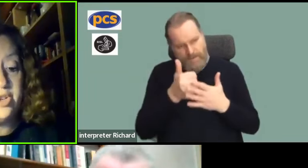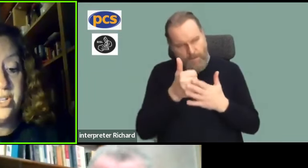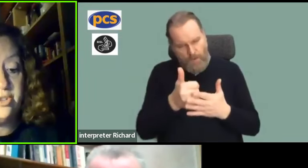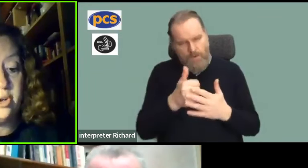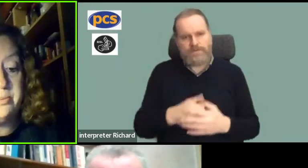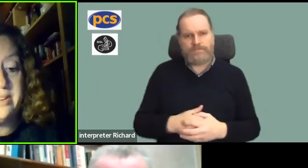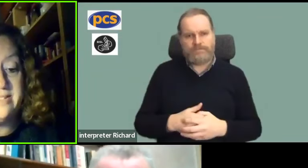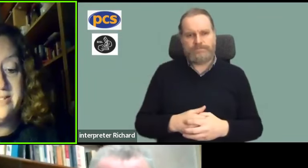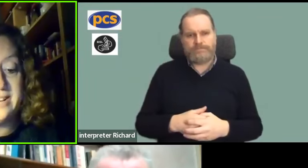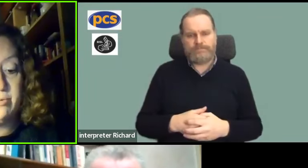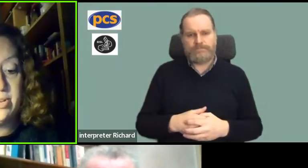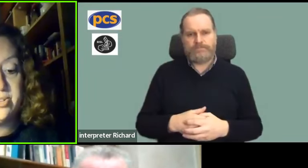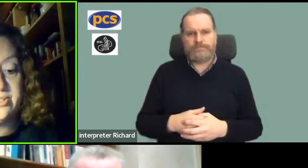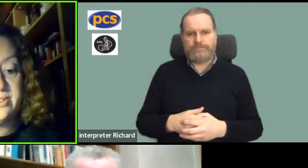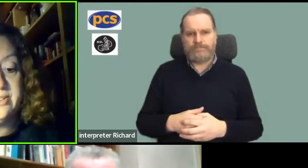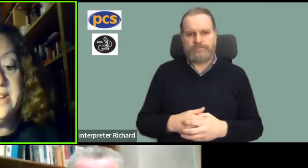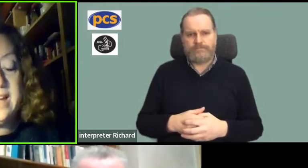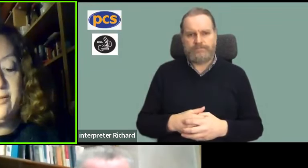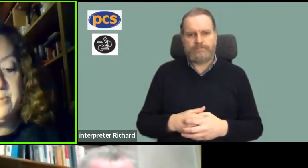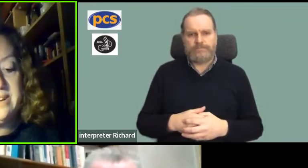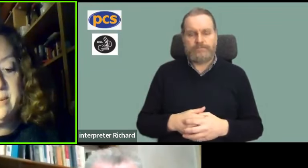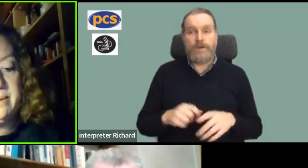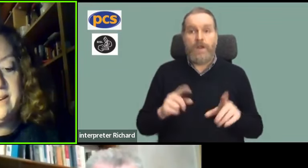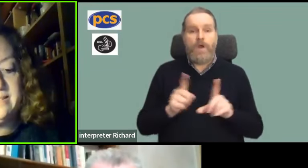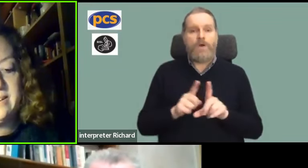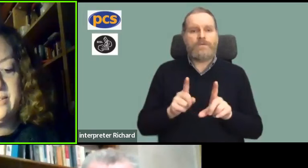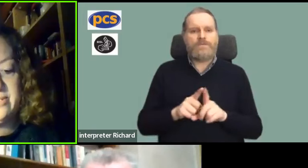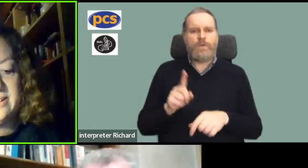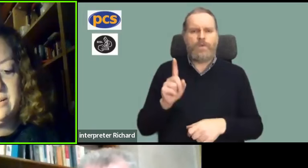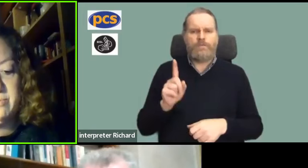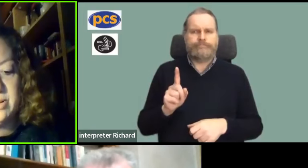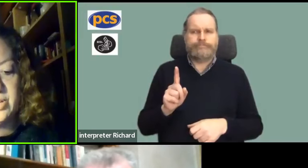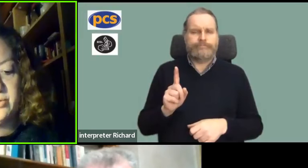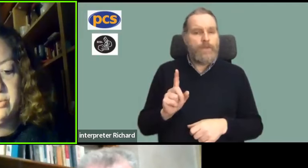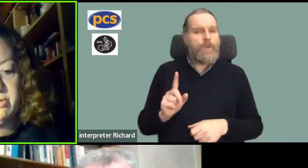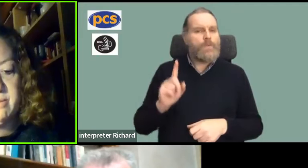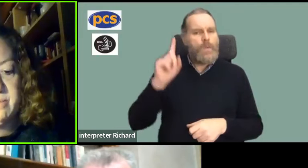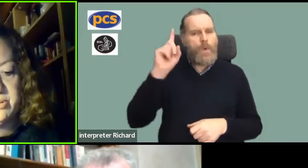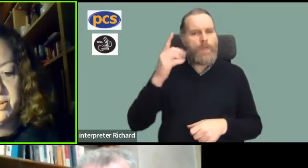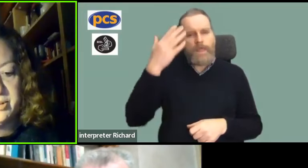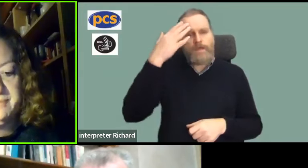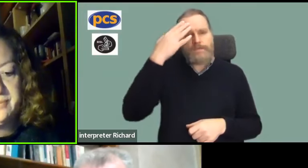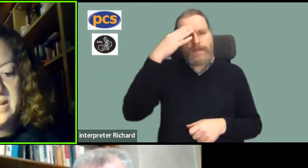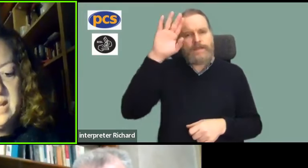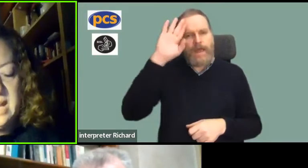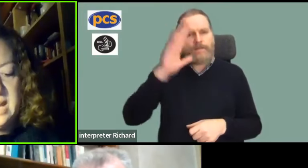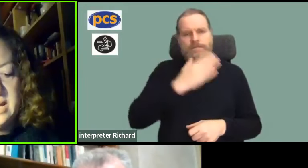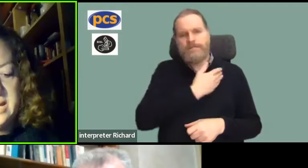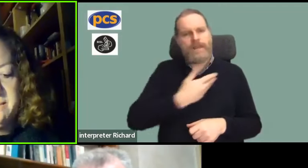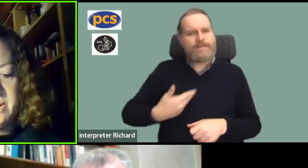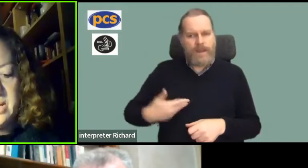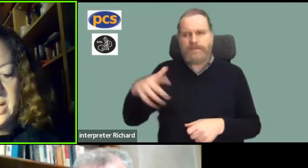lindsey mail l Mellia solidarity from Mellia solidarity from South Sheriff John sent to sent to Diana sent to Diana richardson I'm indeed a Pc.